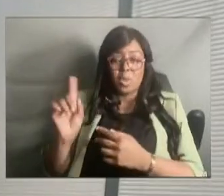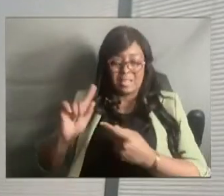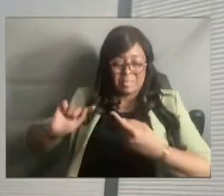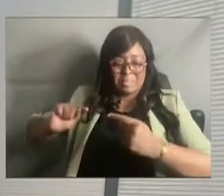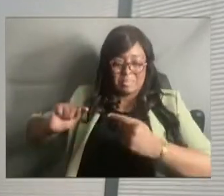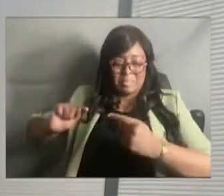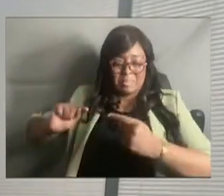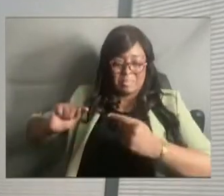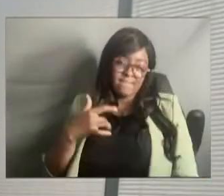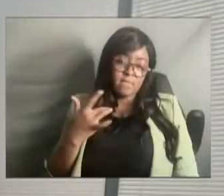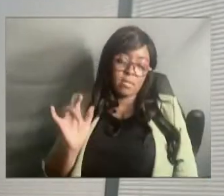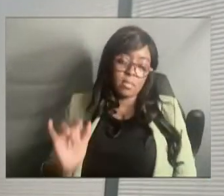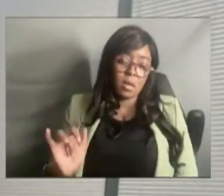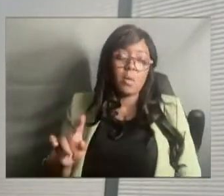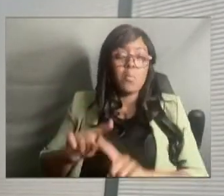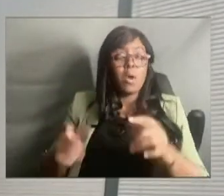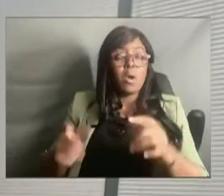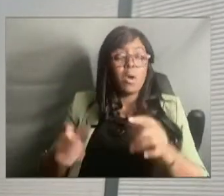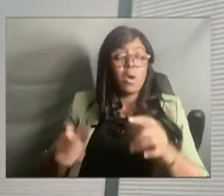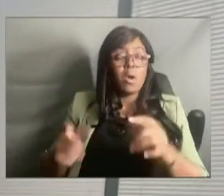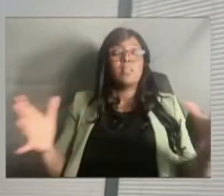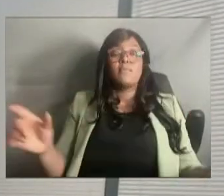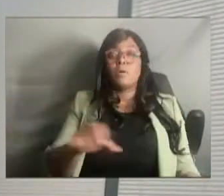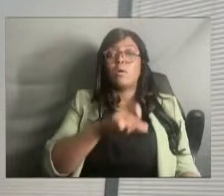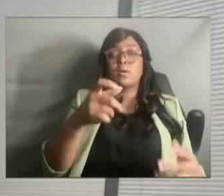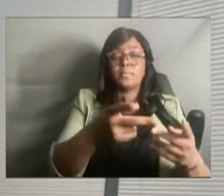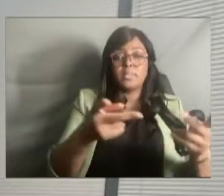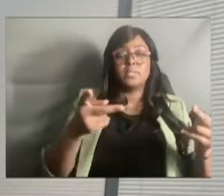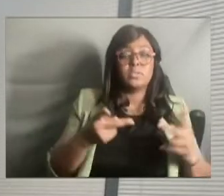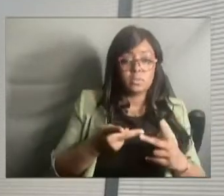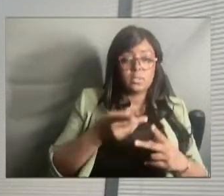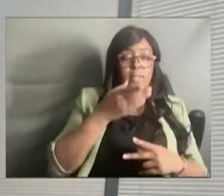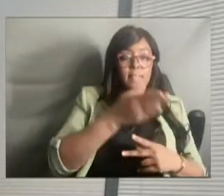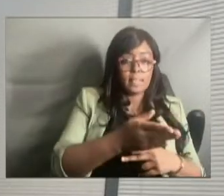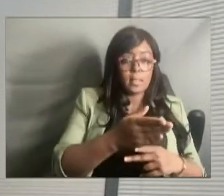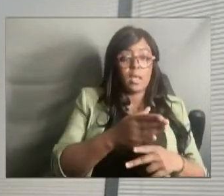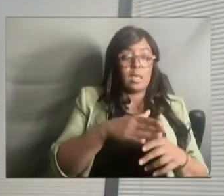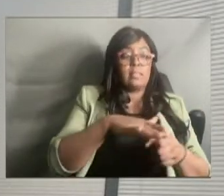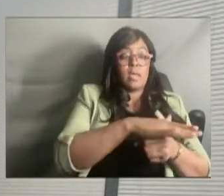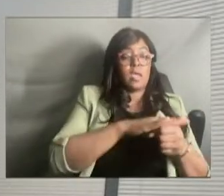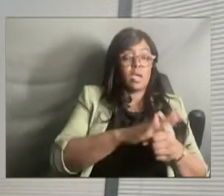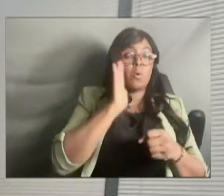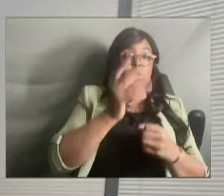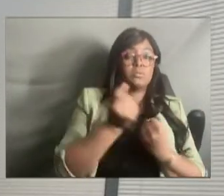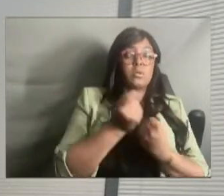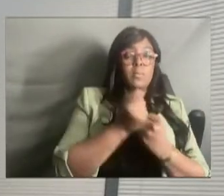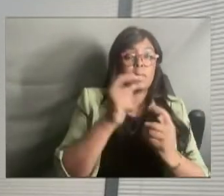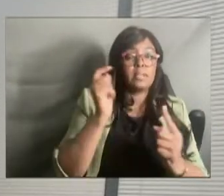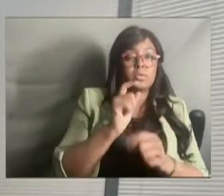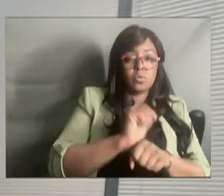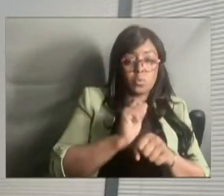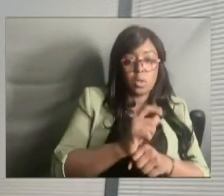resources. And that's where the burden is. And I absolutely feel that. But we also have a lot of